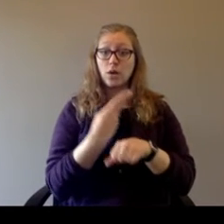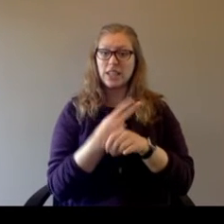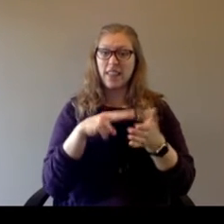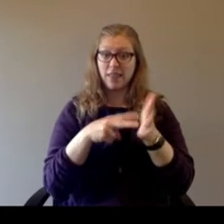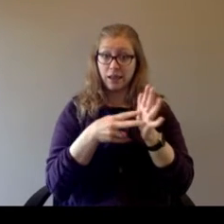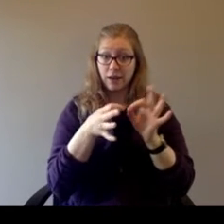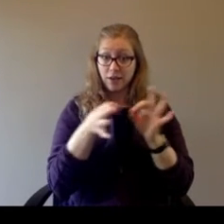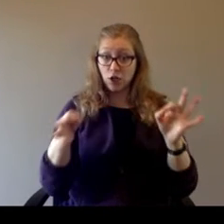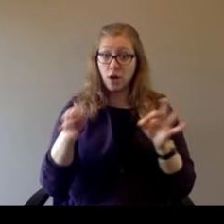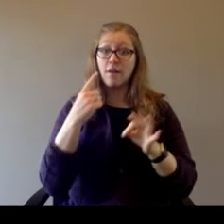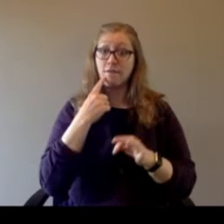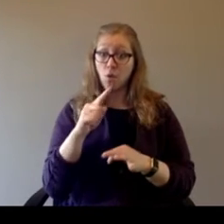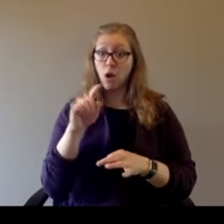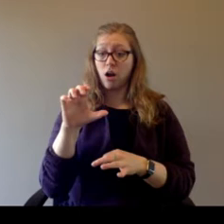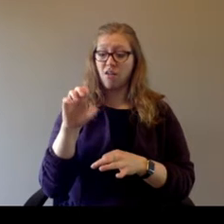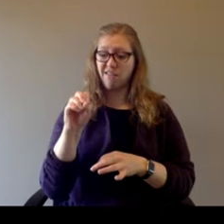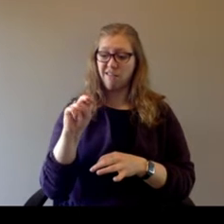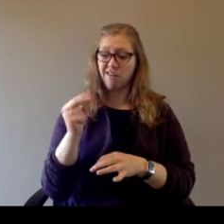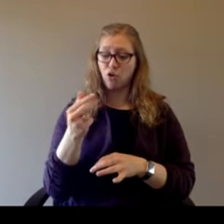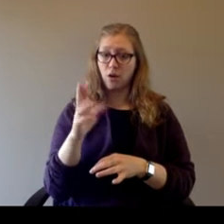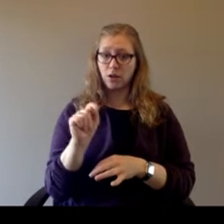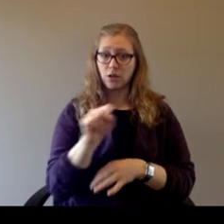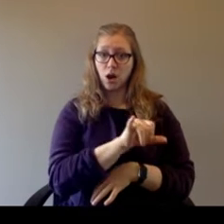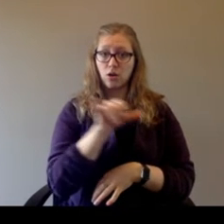some simple problems.